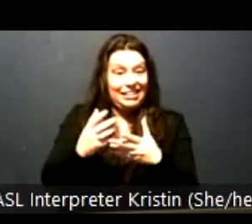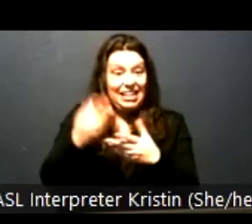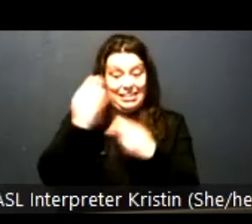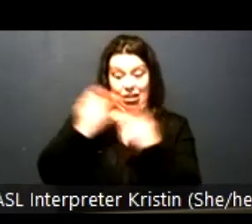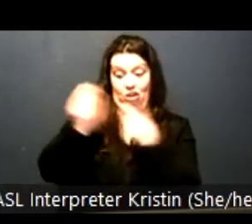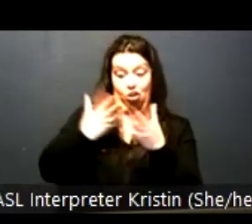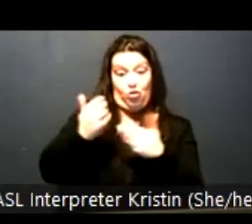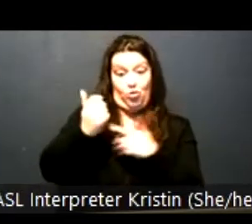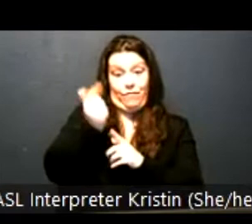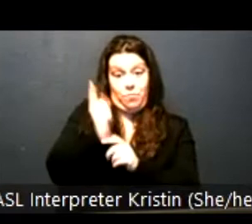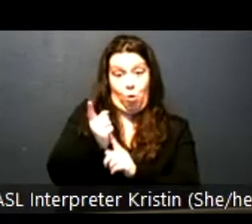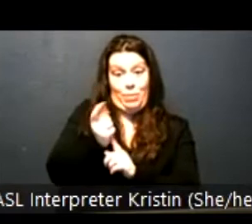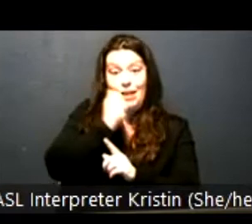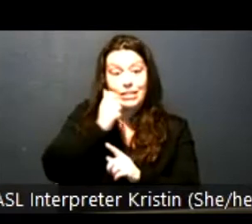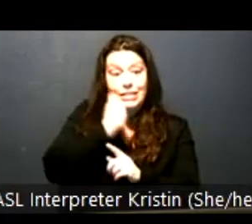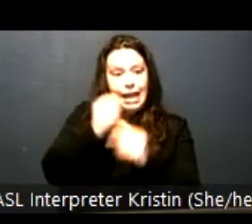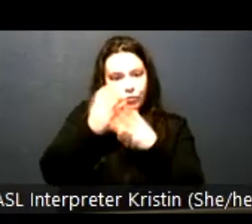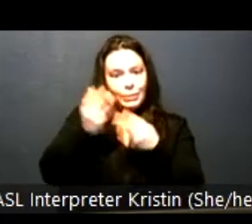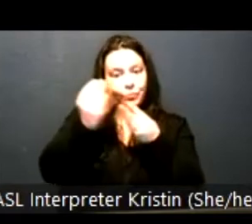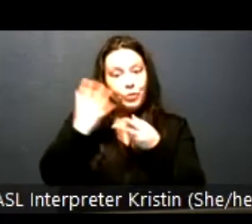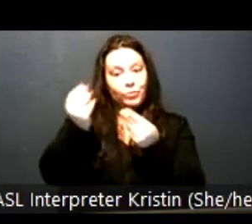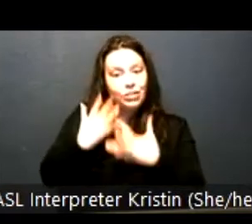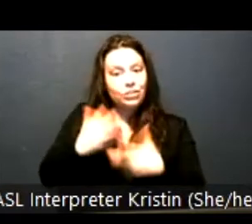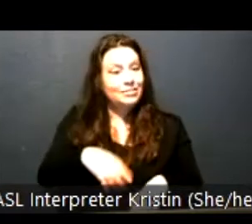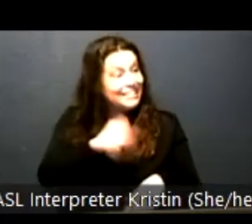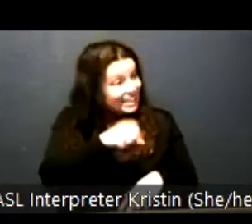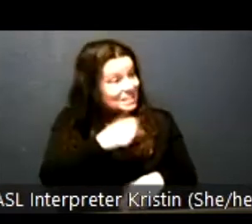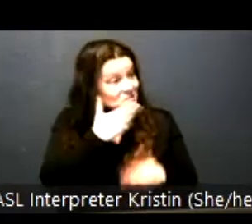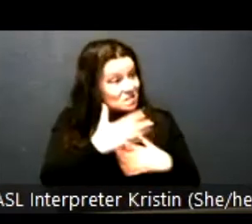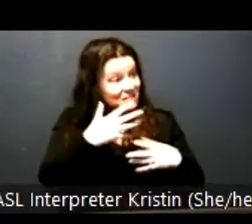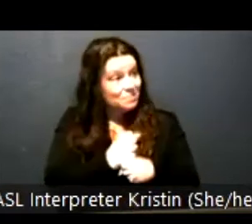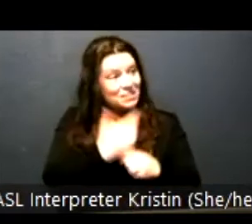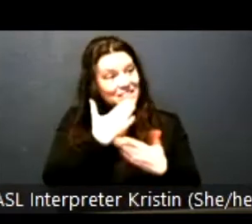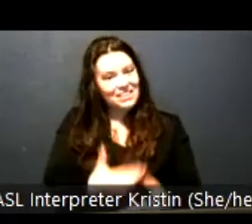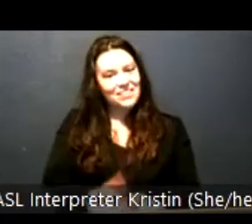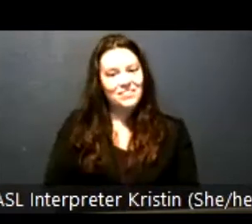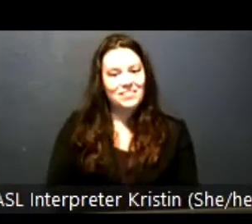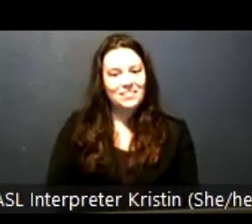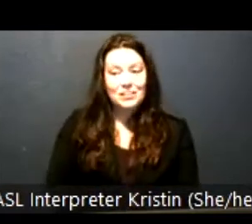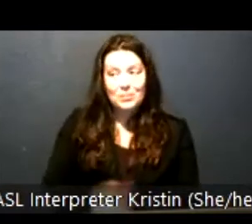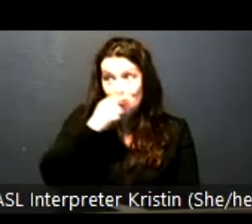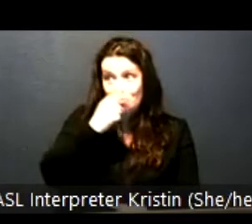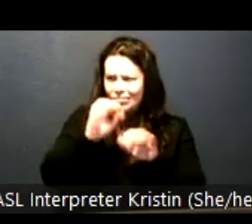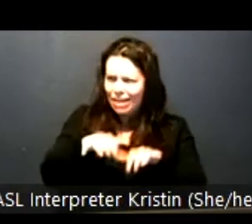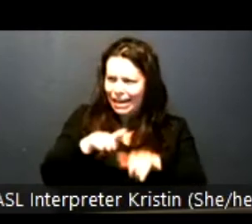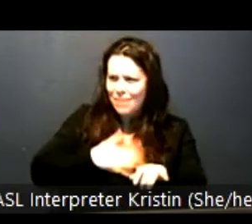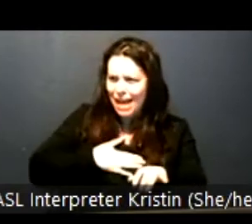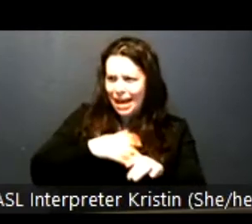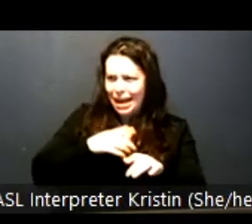animals are. >>Autumn-Lynn: That was a perfect summary Erika, can you come write my papers please? >>Erika: I’d love